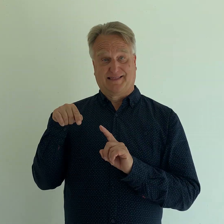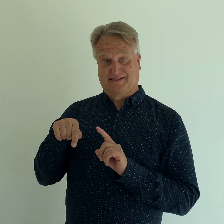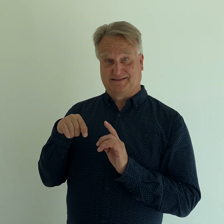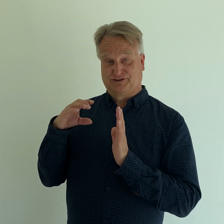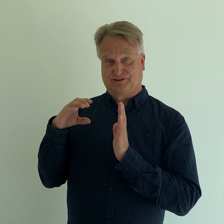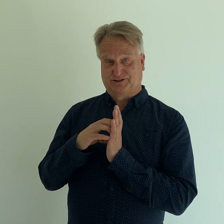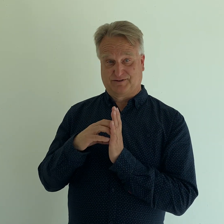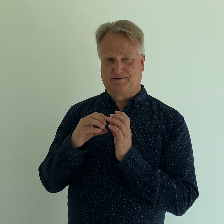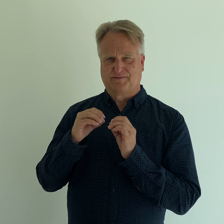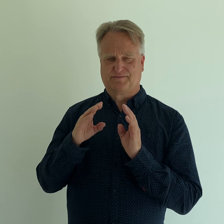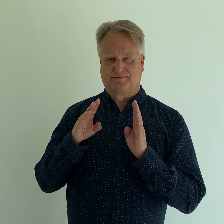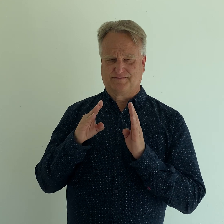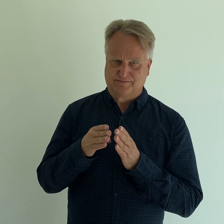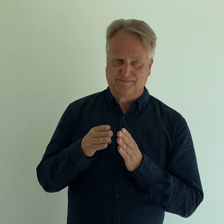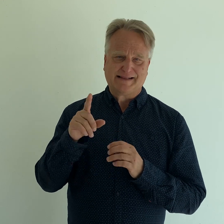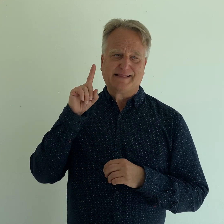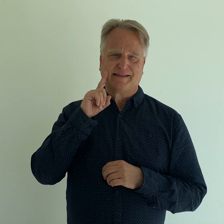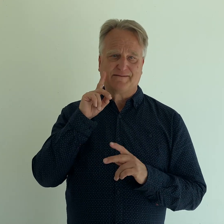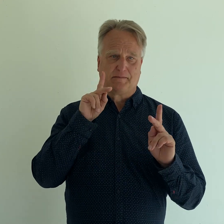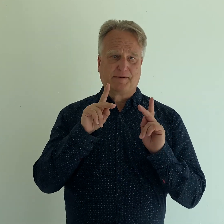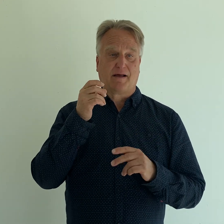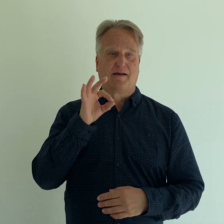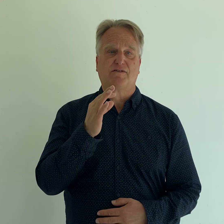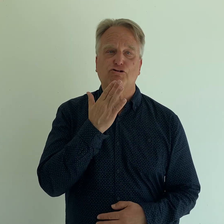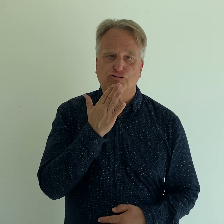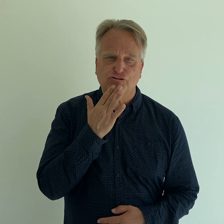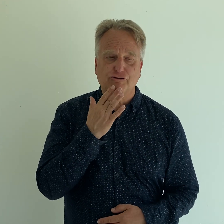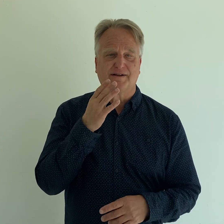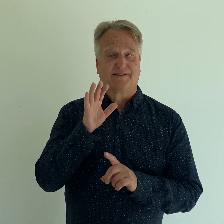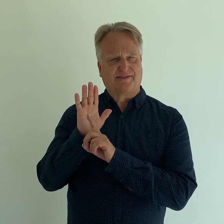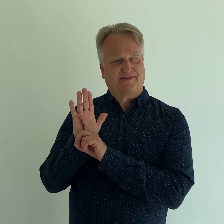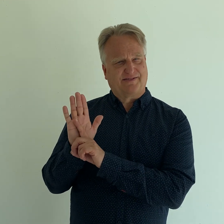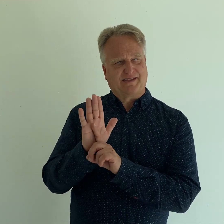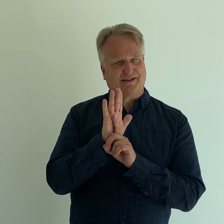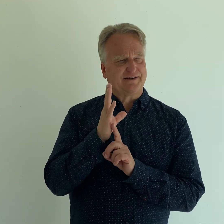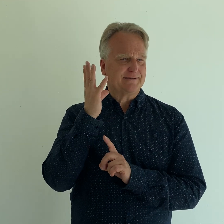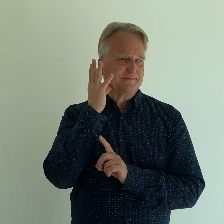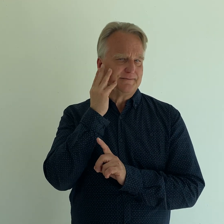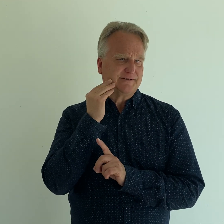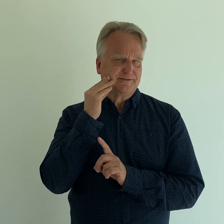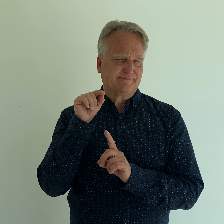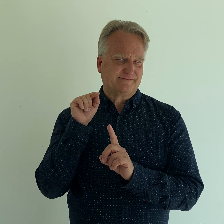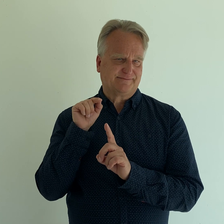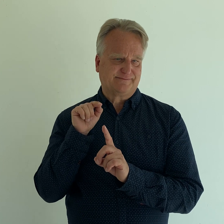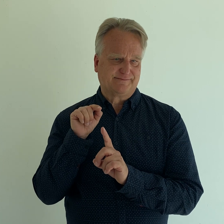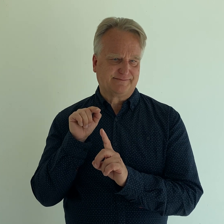this chapter focuses specifically on the experiences among deaf people of color.